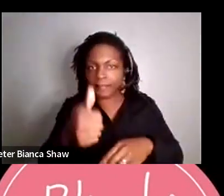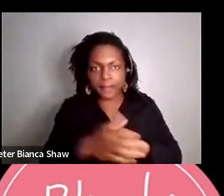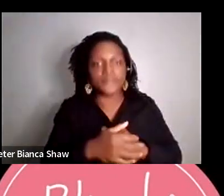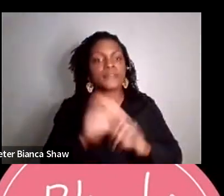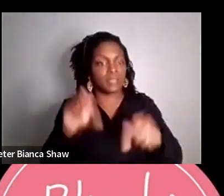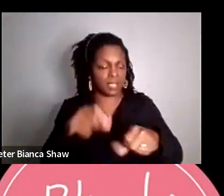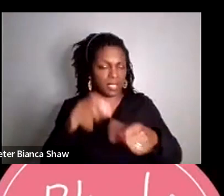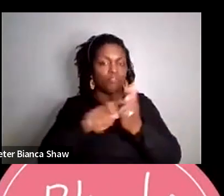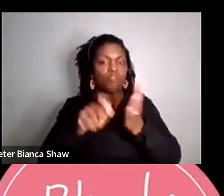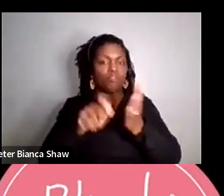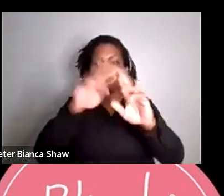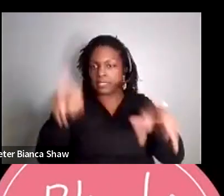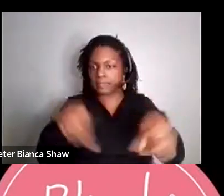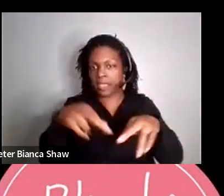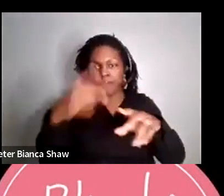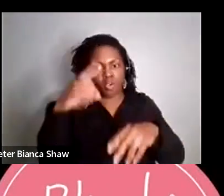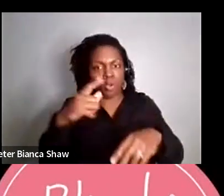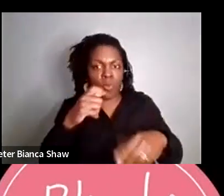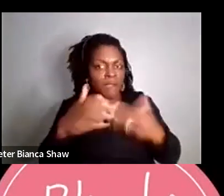They could write a resume for whom ever they wanted to write a resume for.